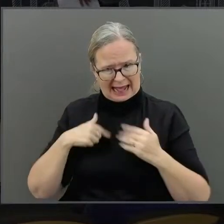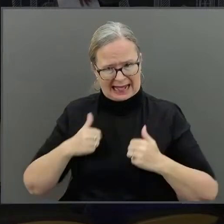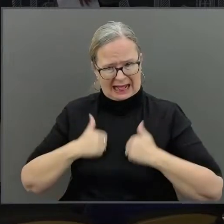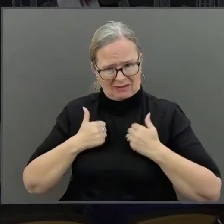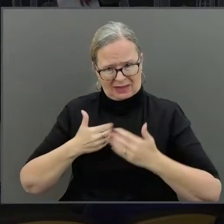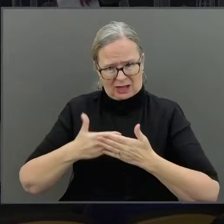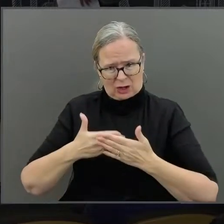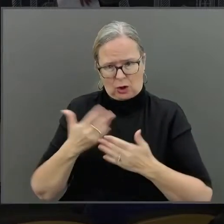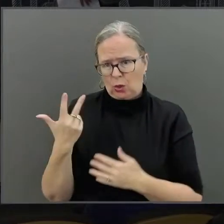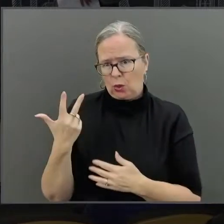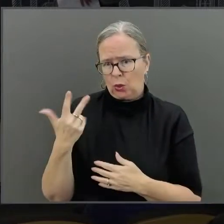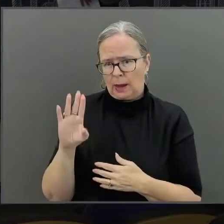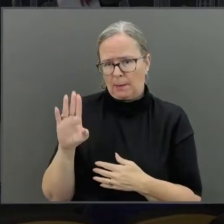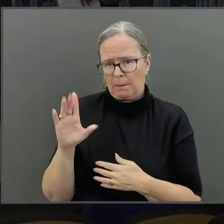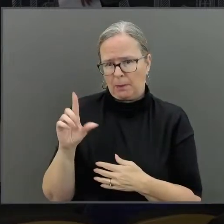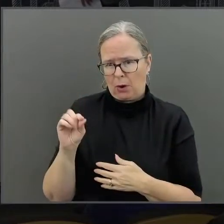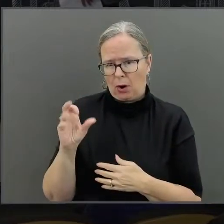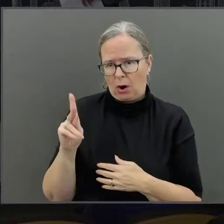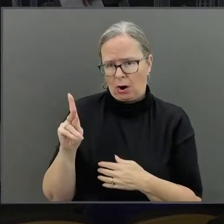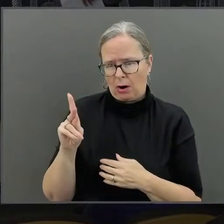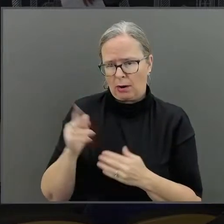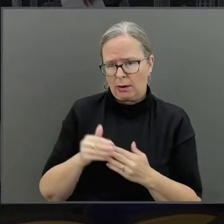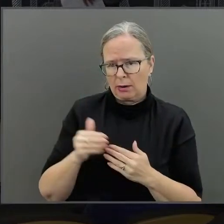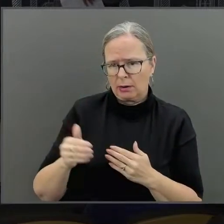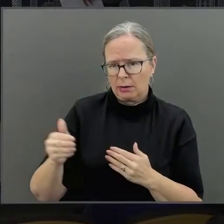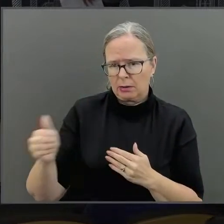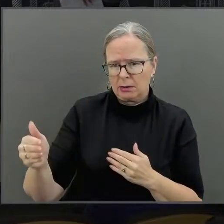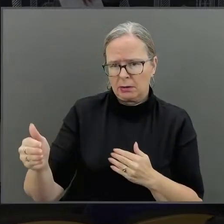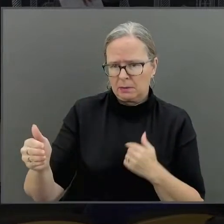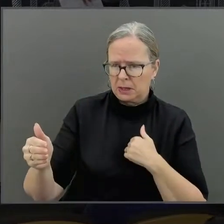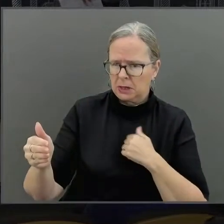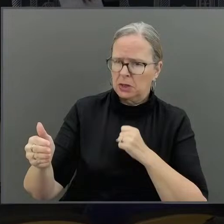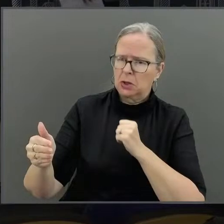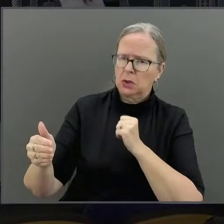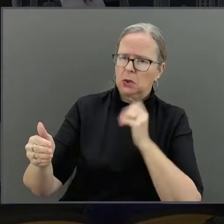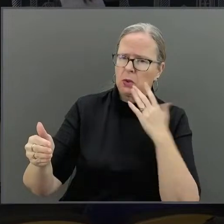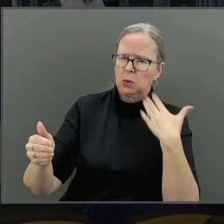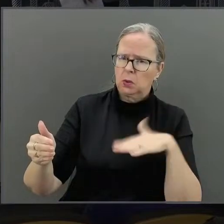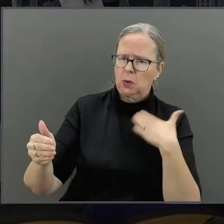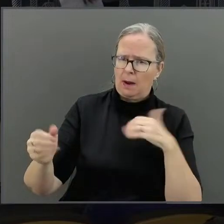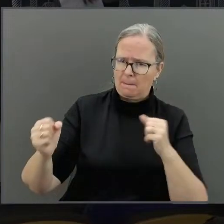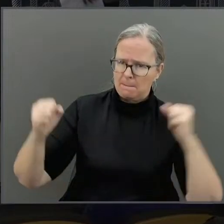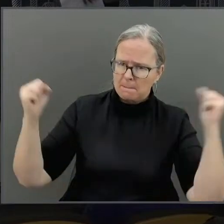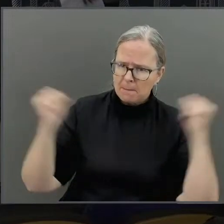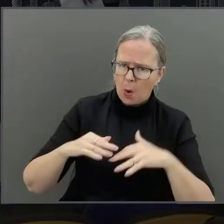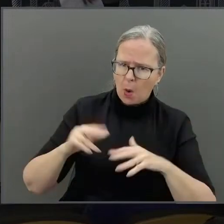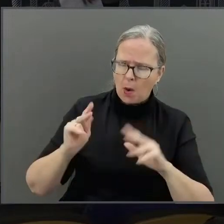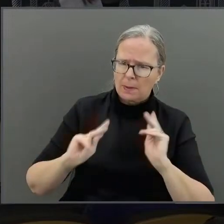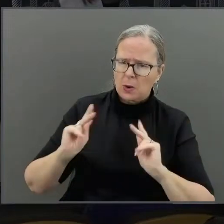the blank resoning have and has there been any giving to the effect on existing infrastructure